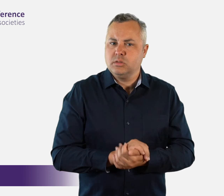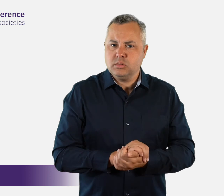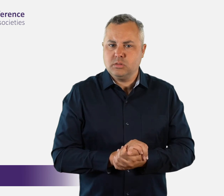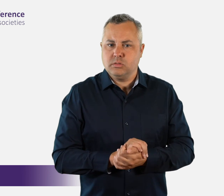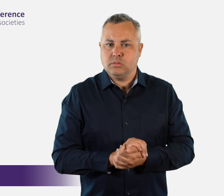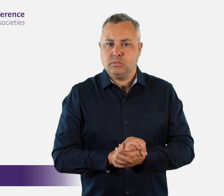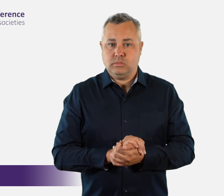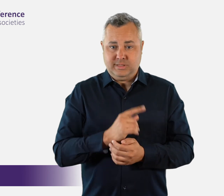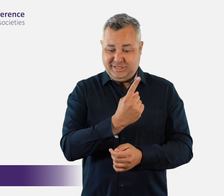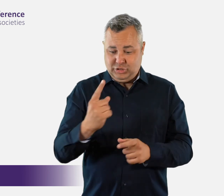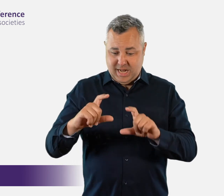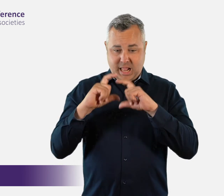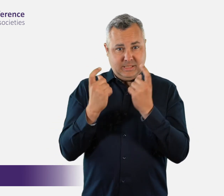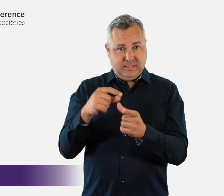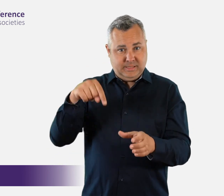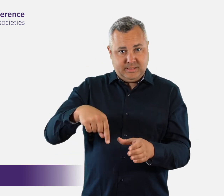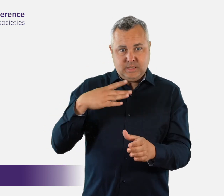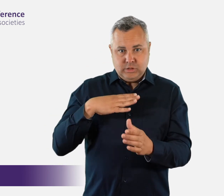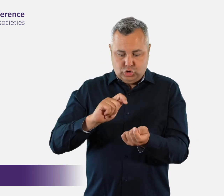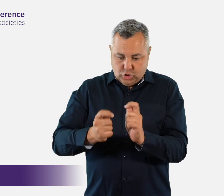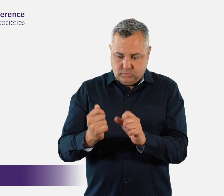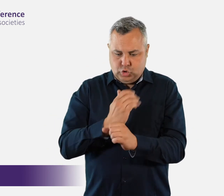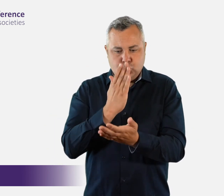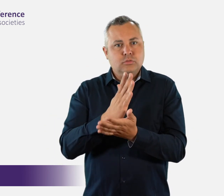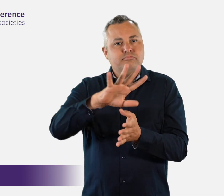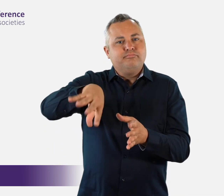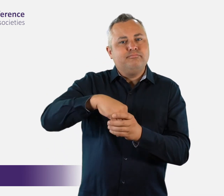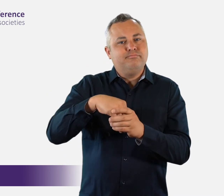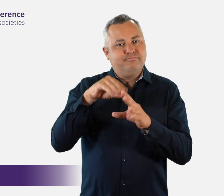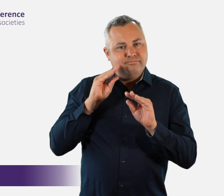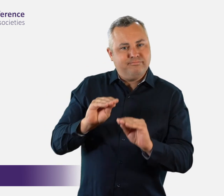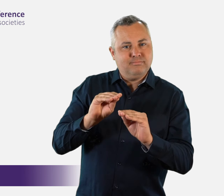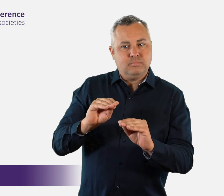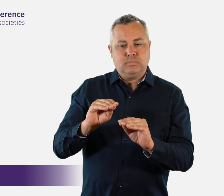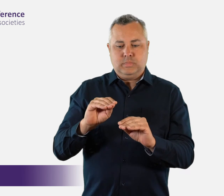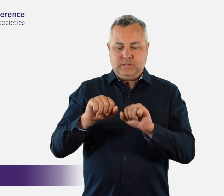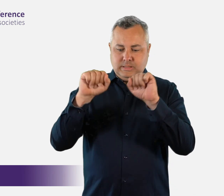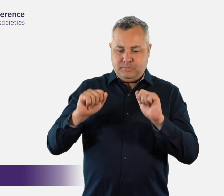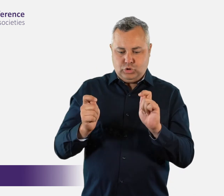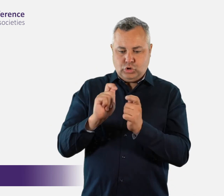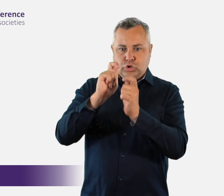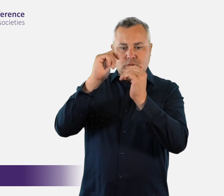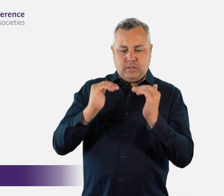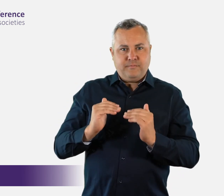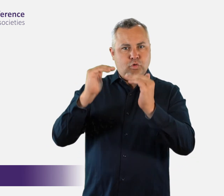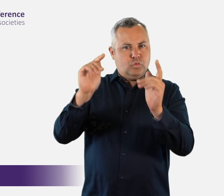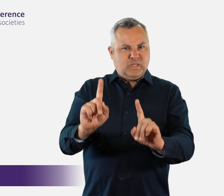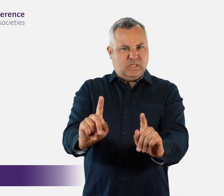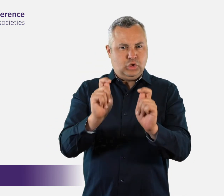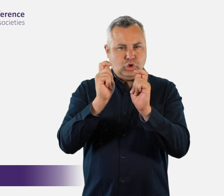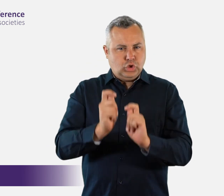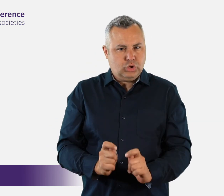individual classrooms, to ensure an inclusive education system at all levels?